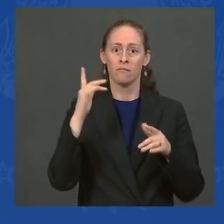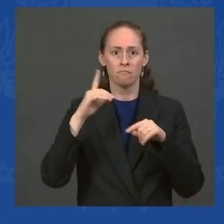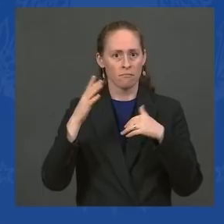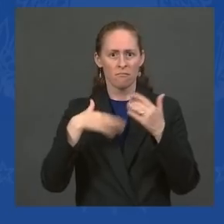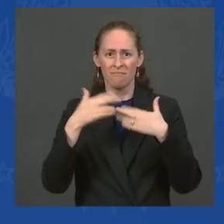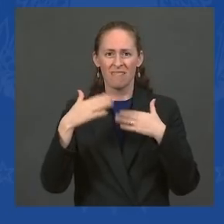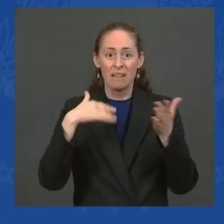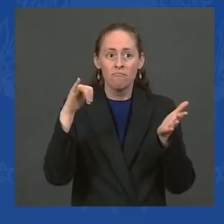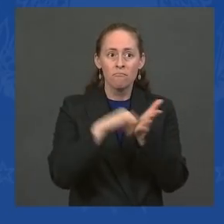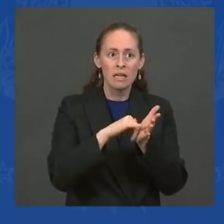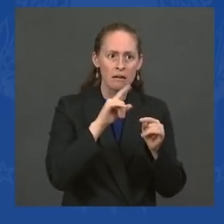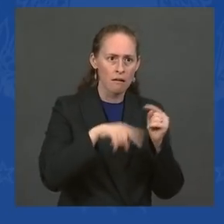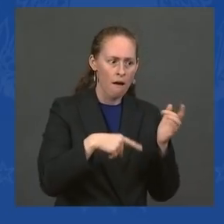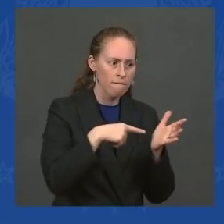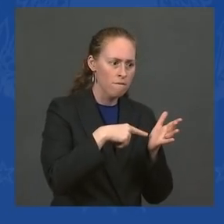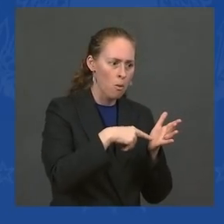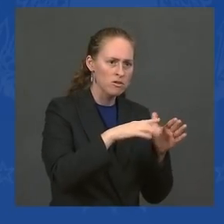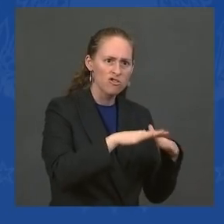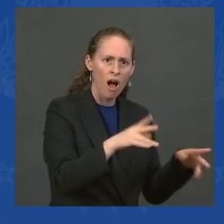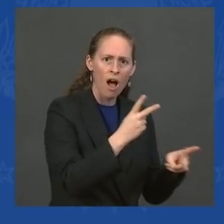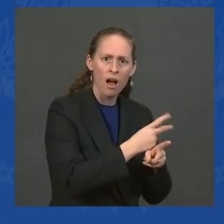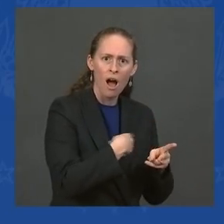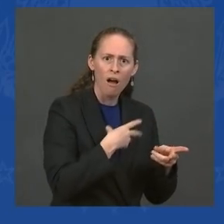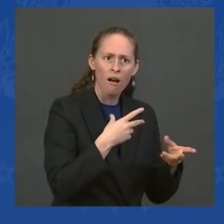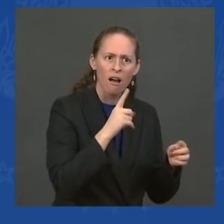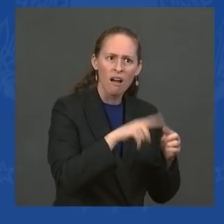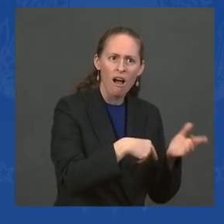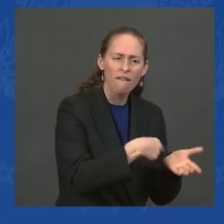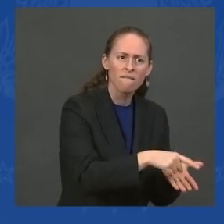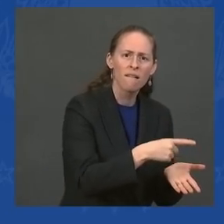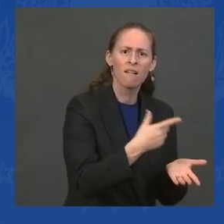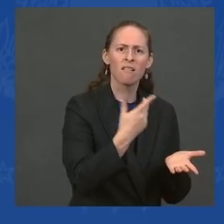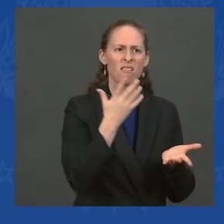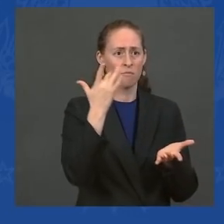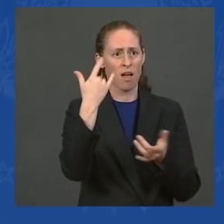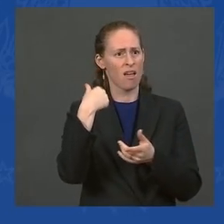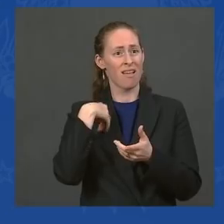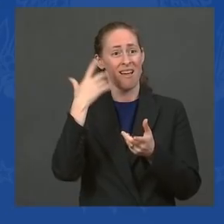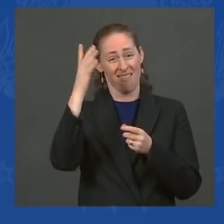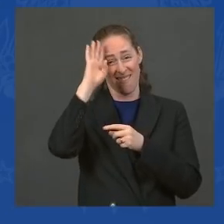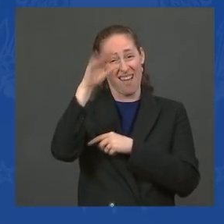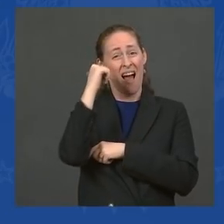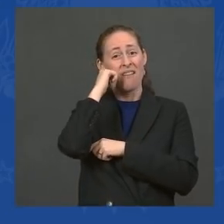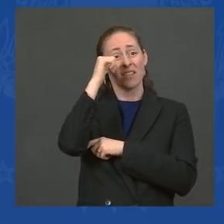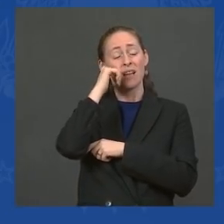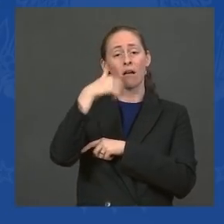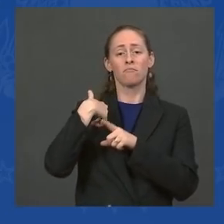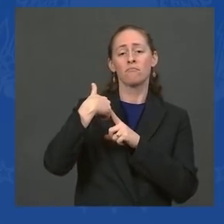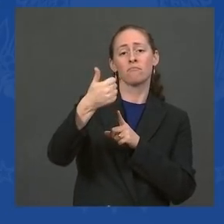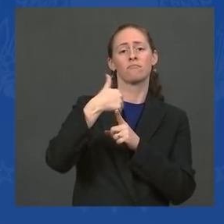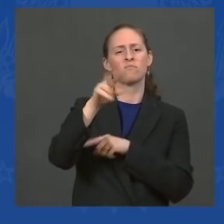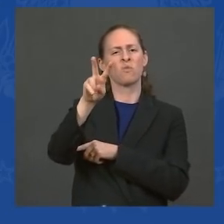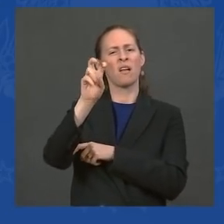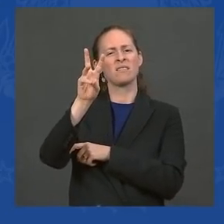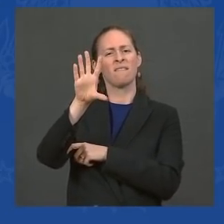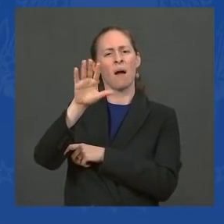Everybody wonders why I commuted every day, 265 miles a day, to be back and forth with my children.